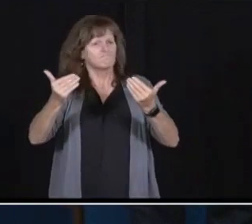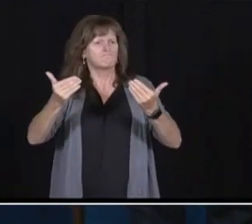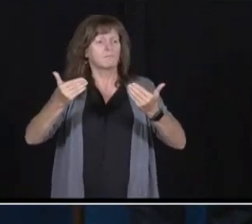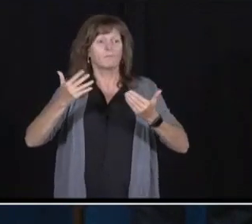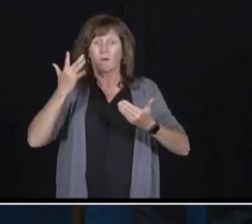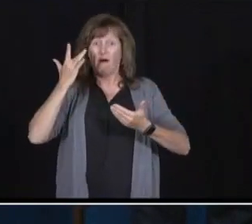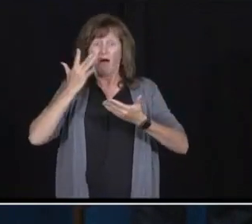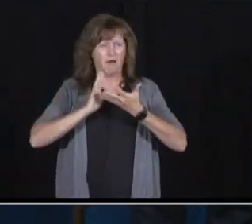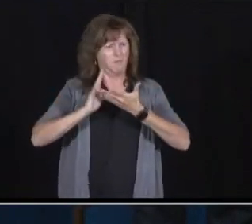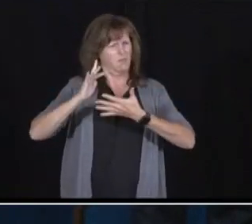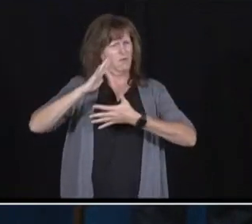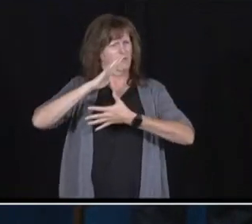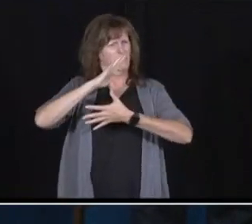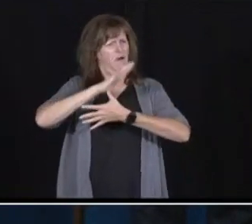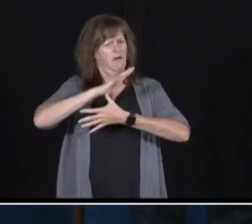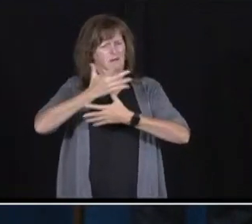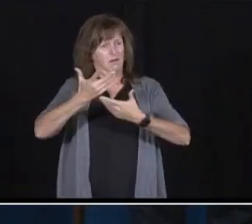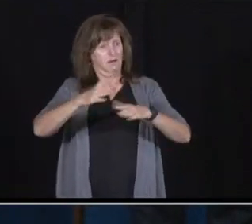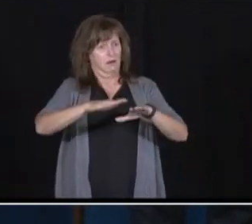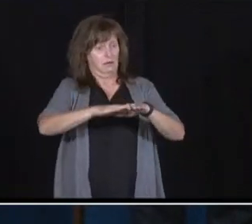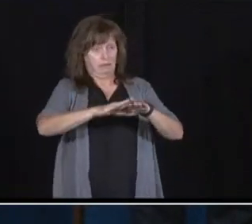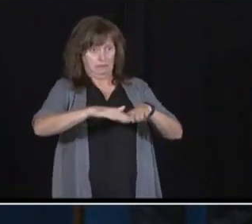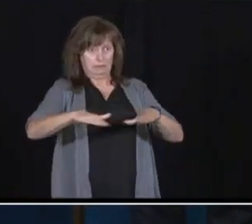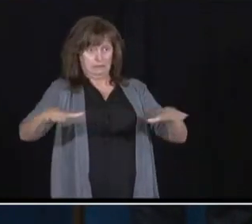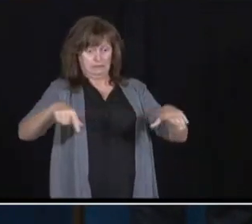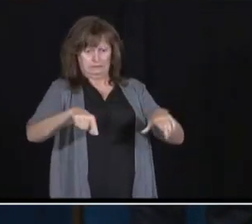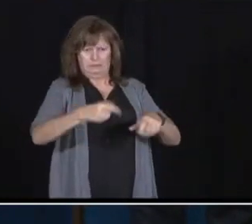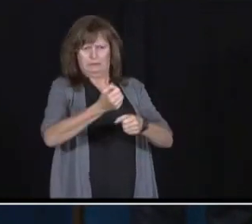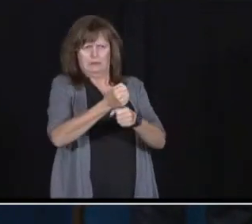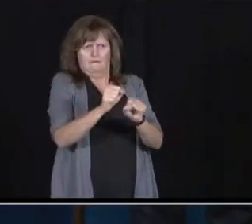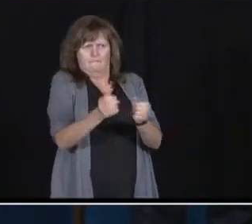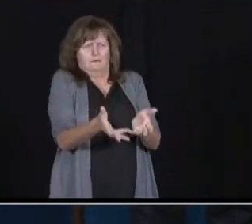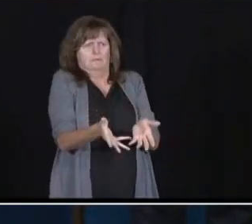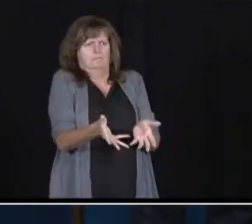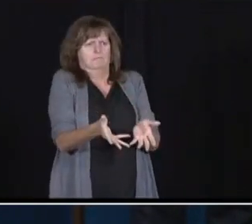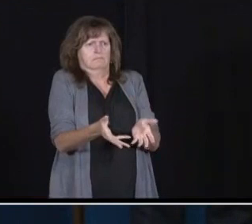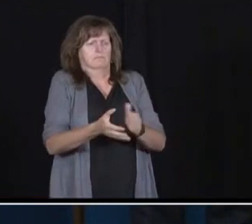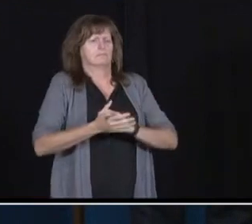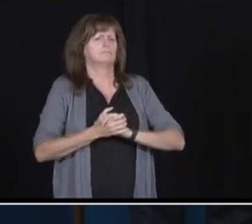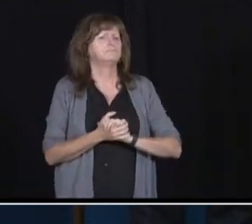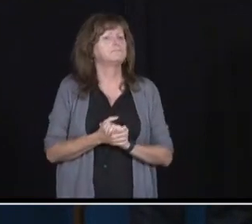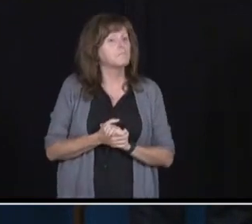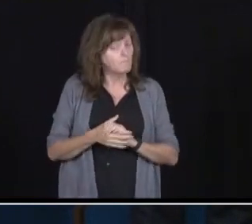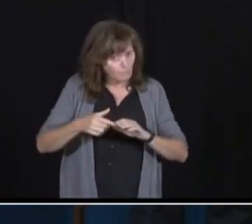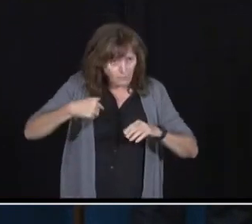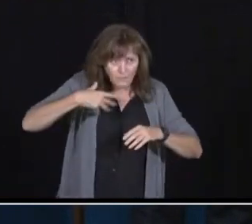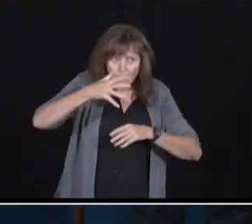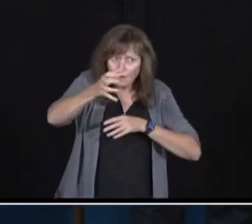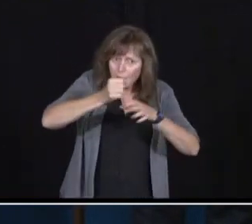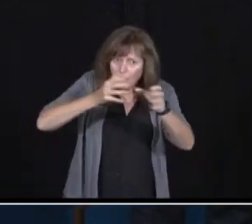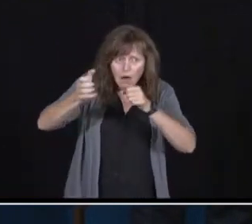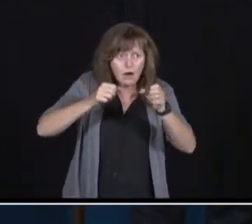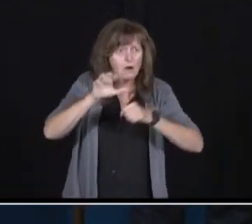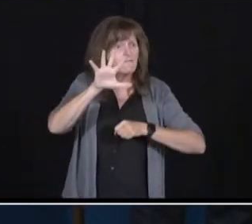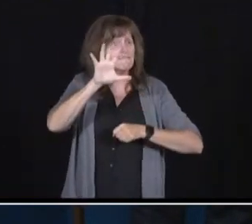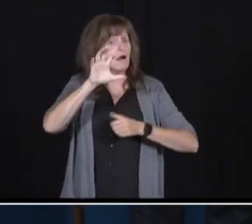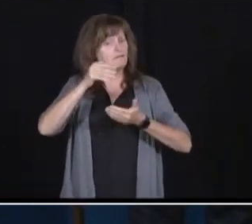because the safety of our children will always be our number one priority. That is why we are hiring 500 new public